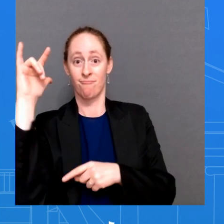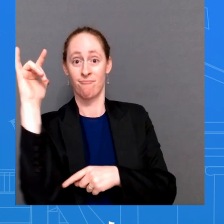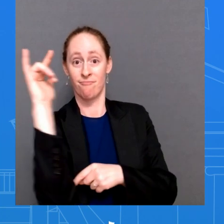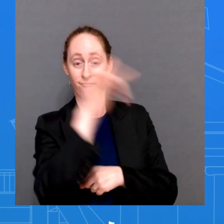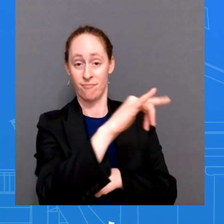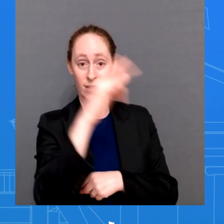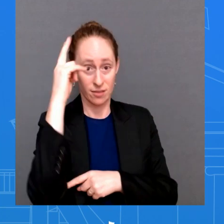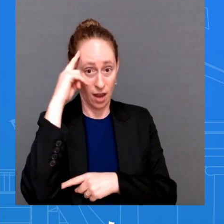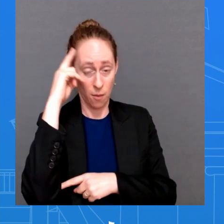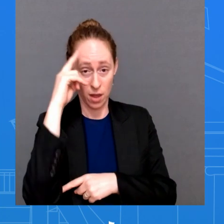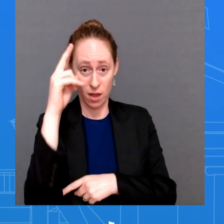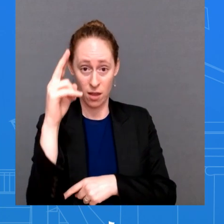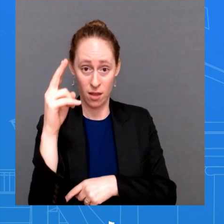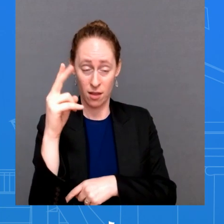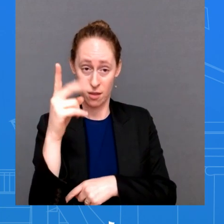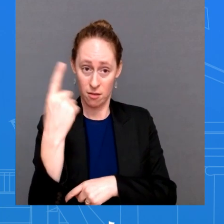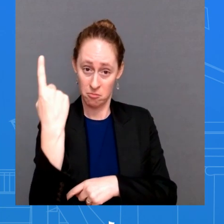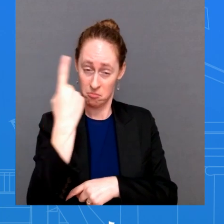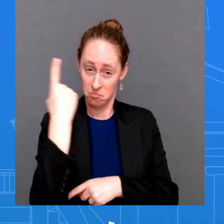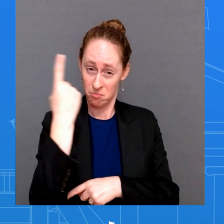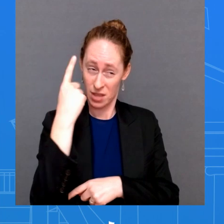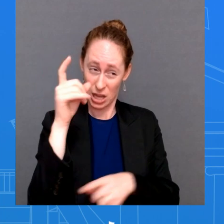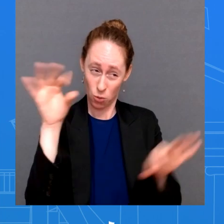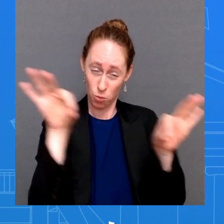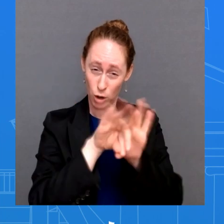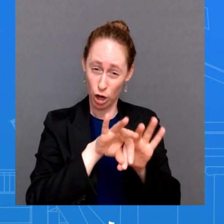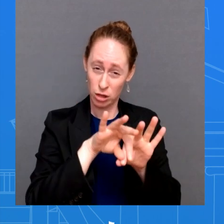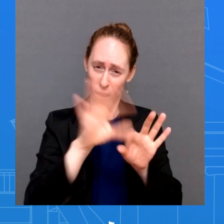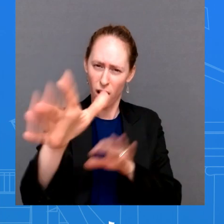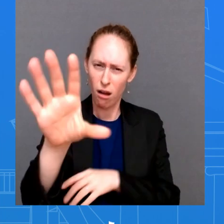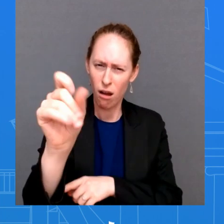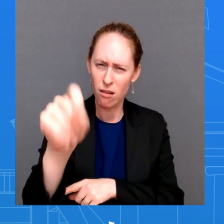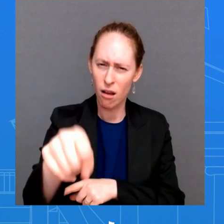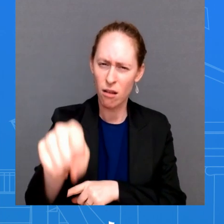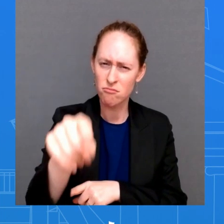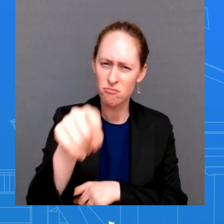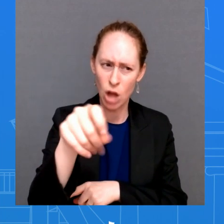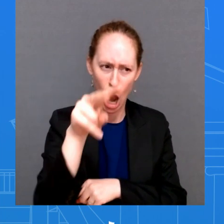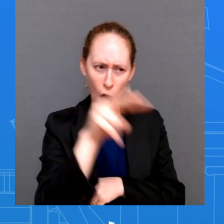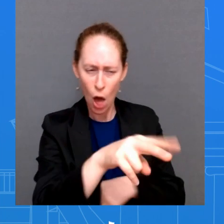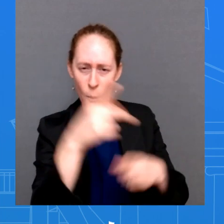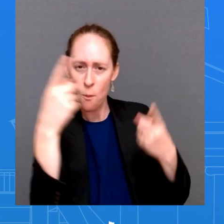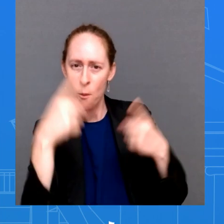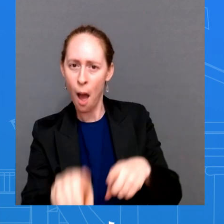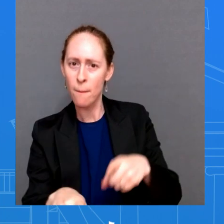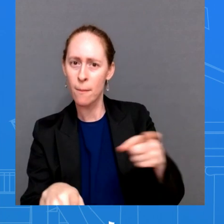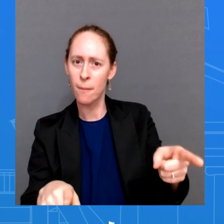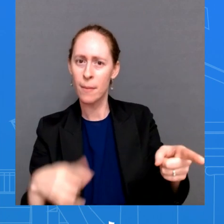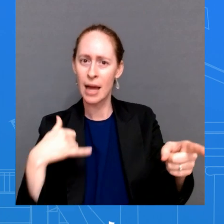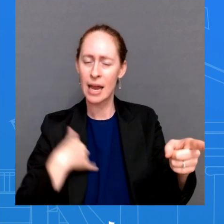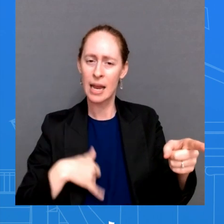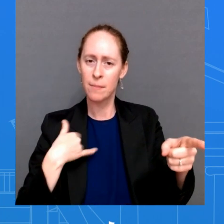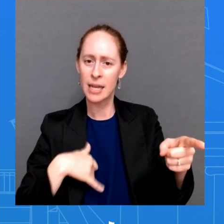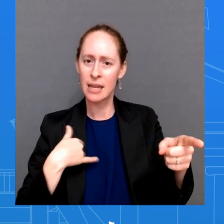And by having that truce, which is going on six months, we're saving thousands of lives. And so that matters as well.